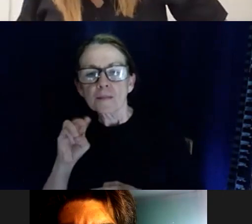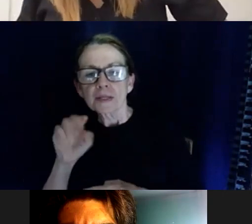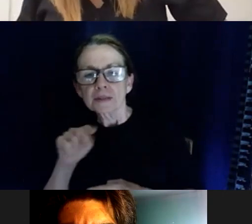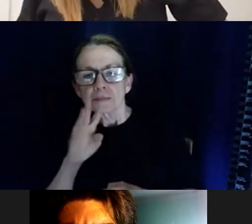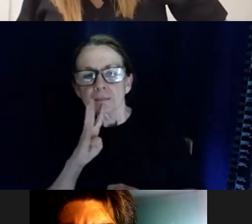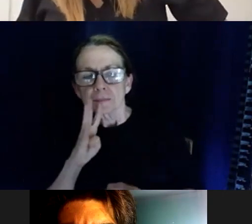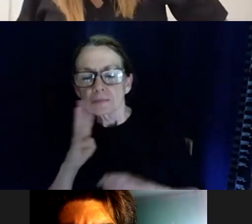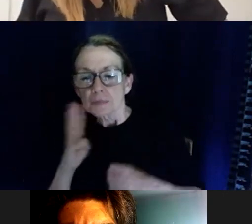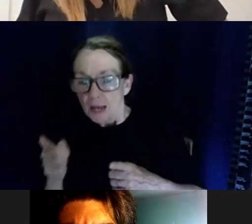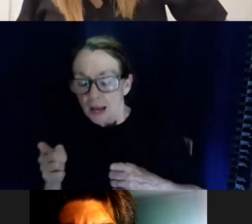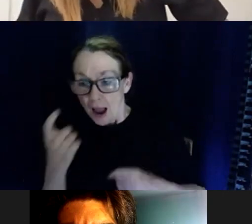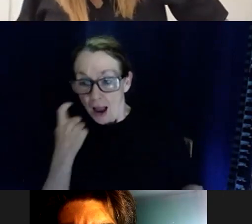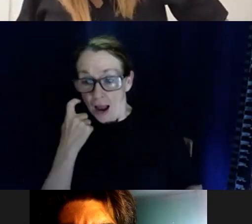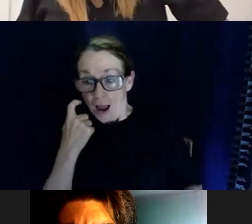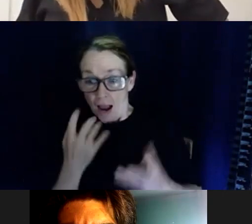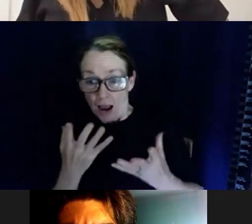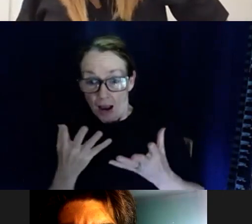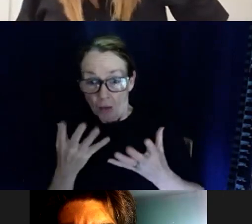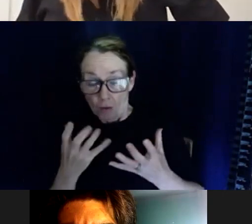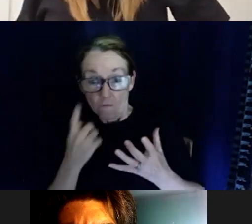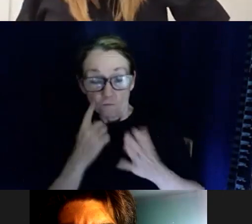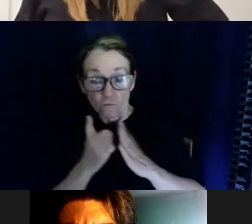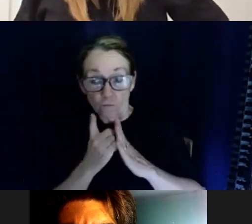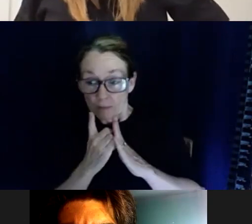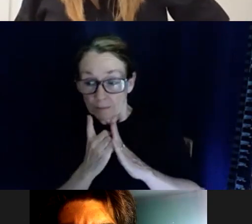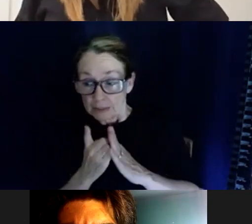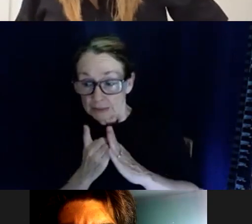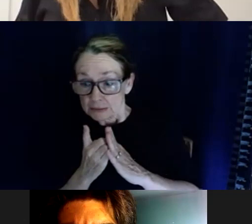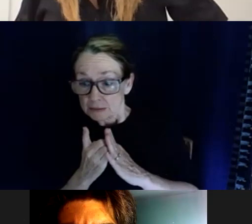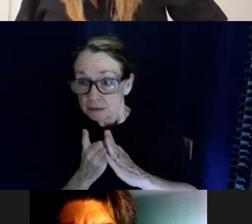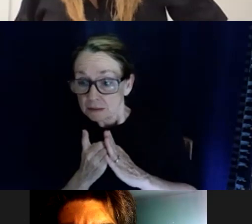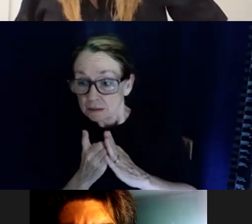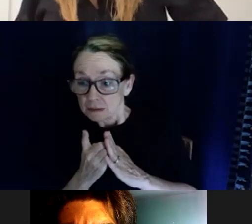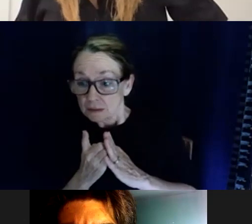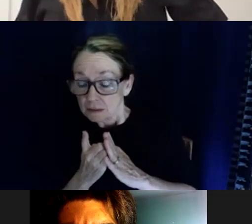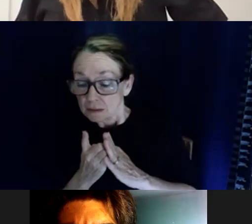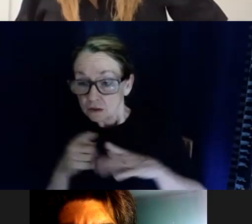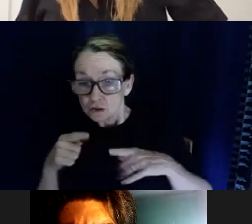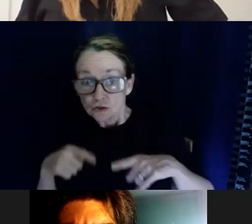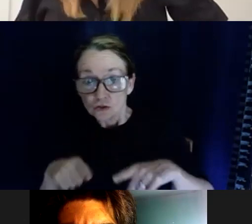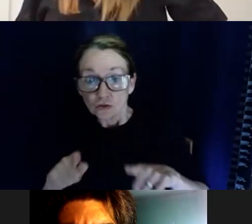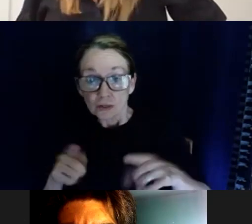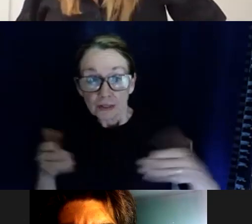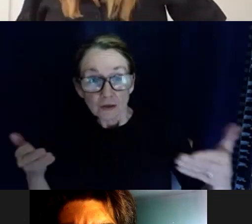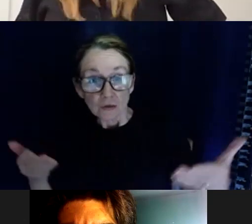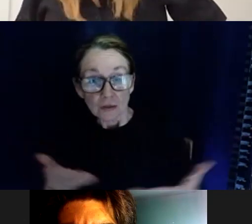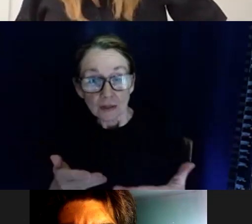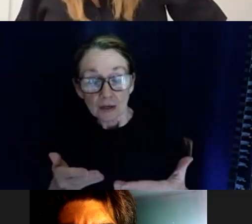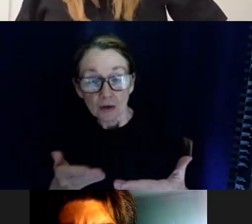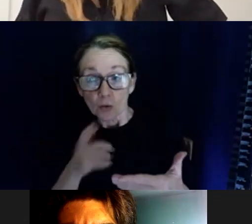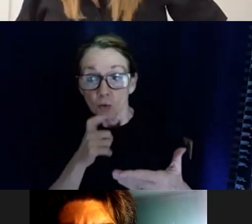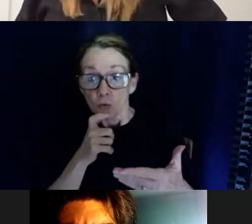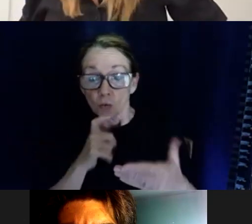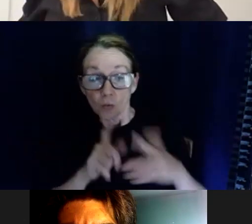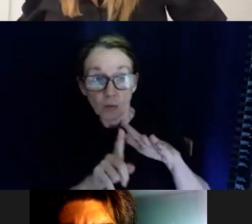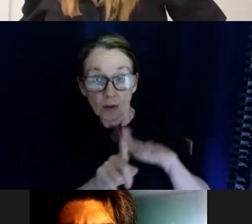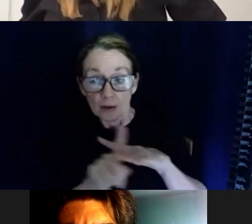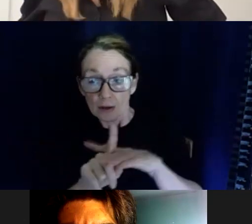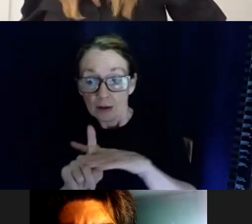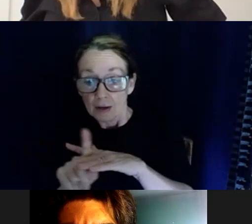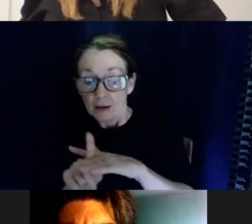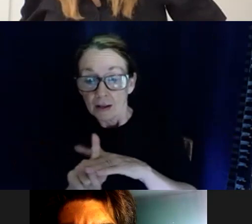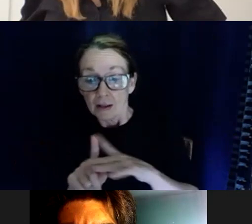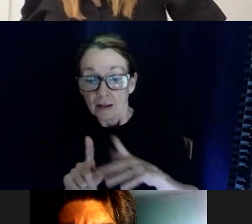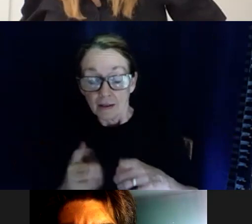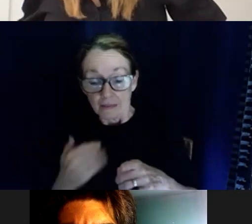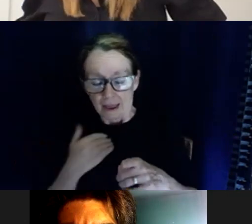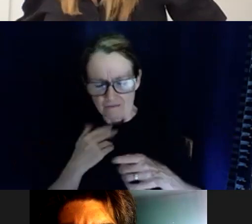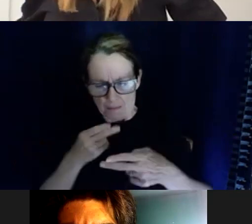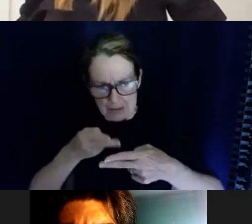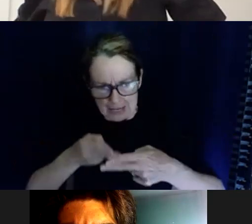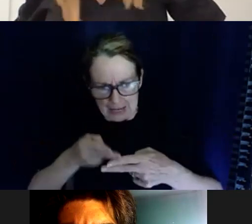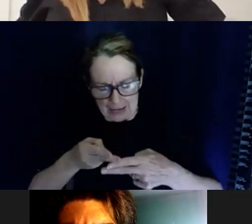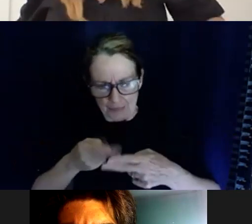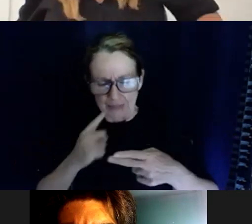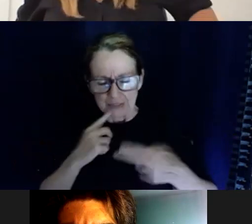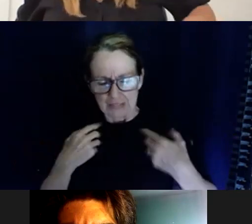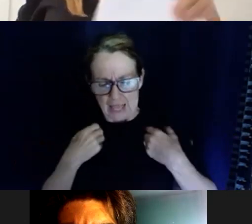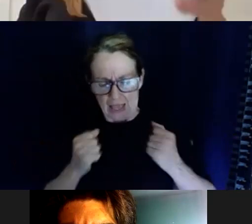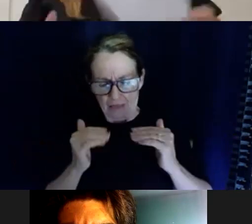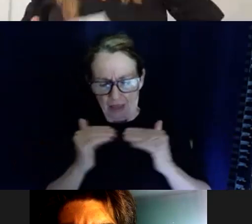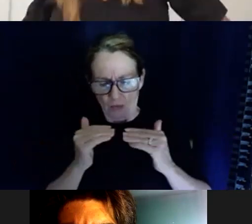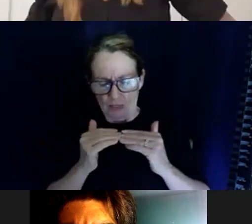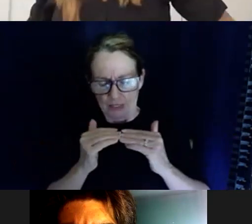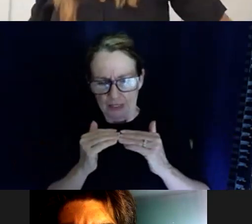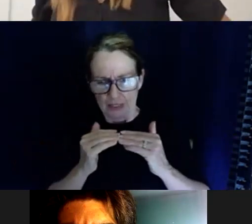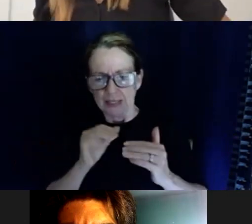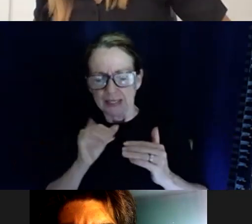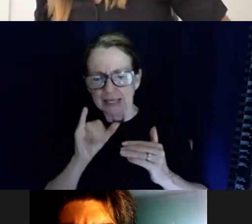DID SOMEBODY HAVE A COMMENT?